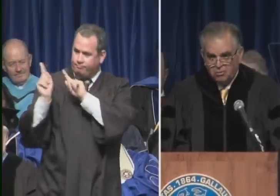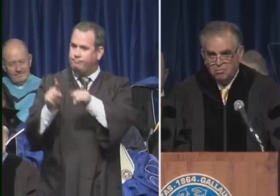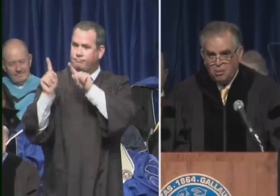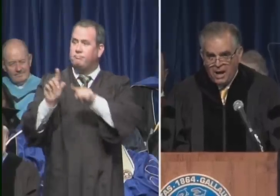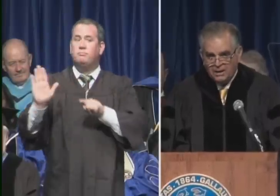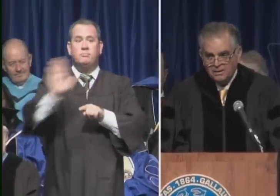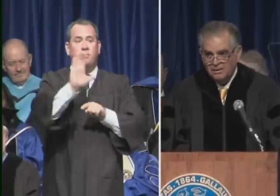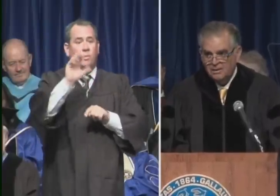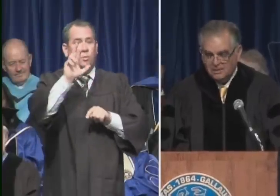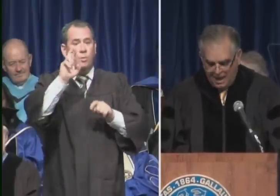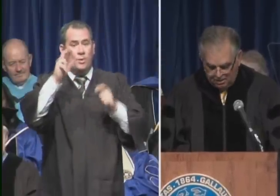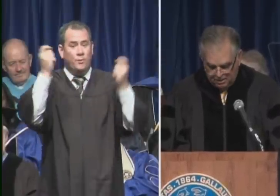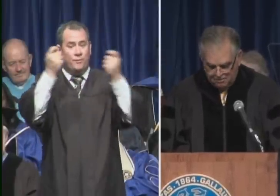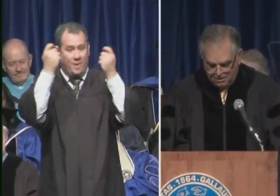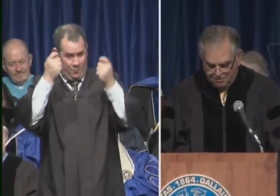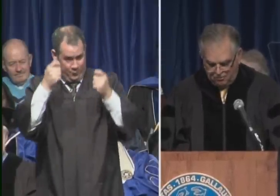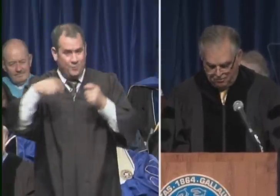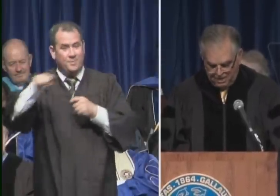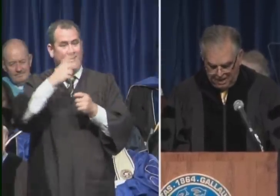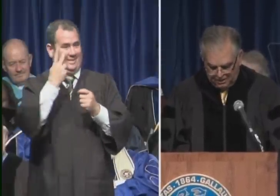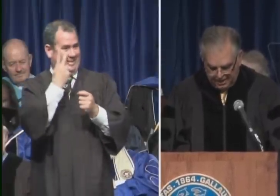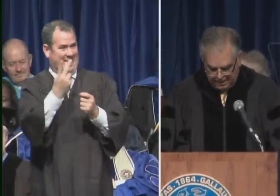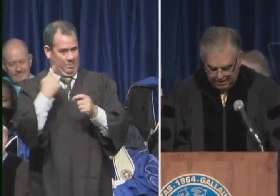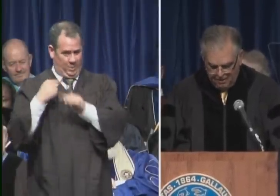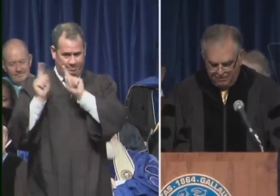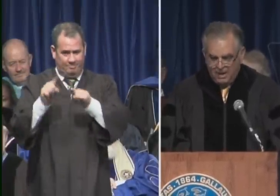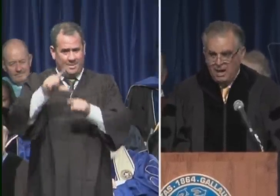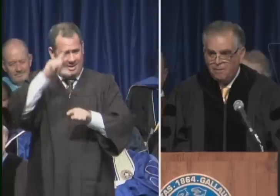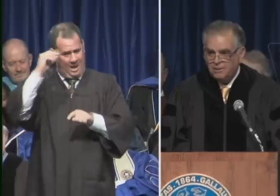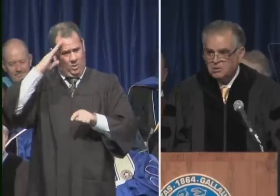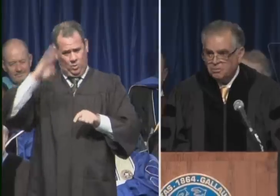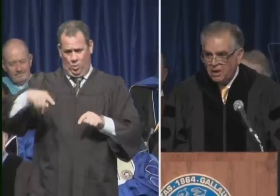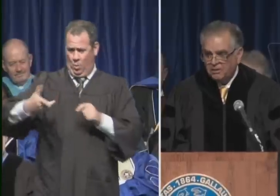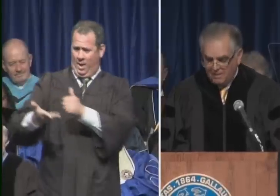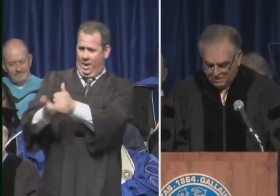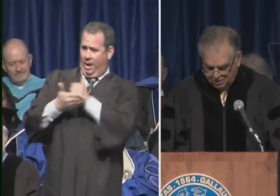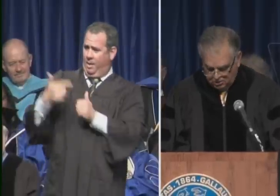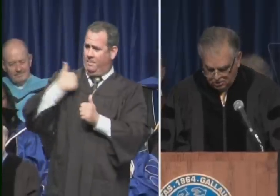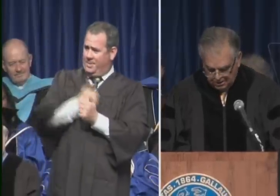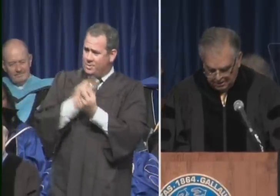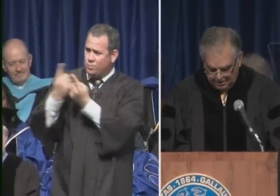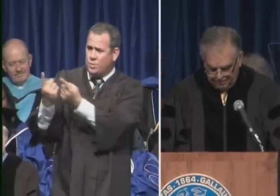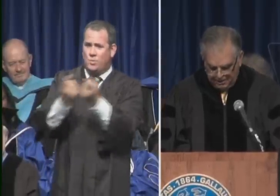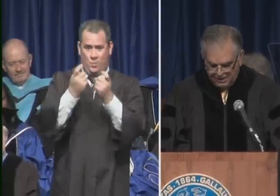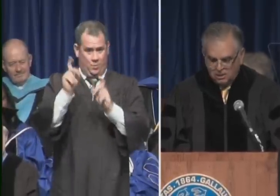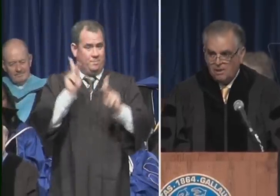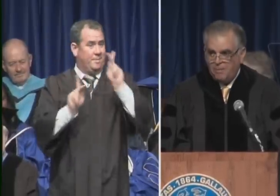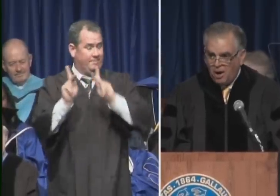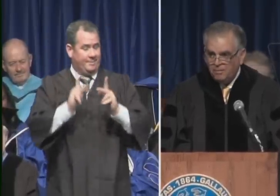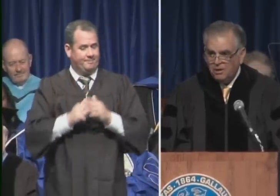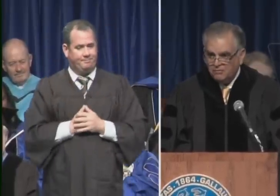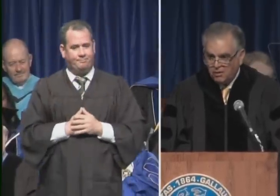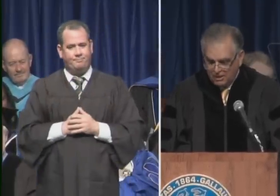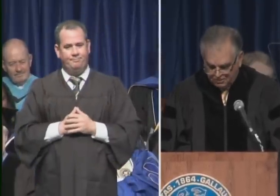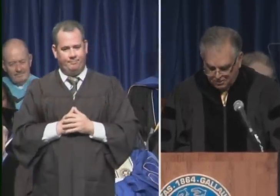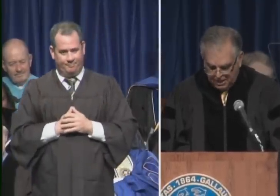bright, talented people from Gallaudet. They help us spread the message that at the Department of Transportation